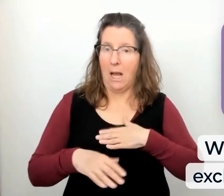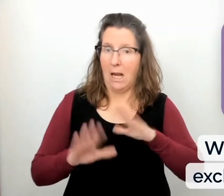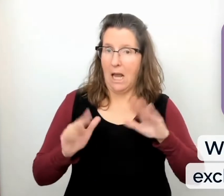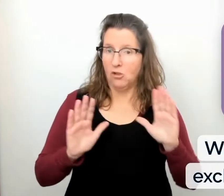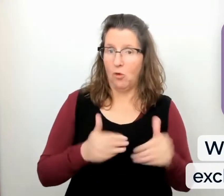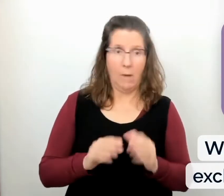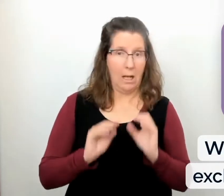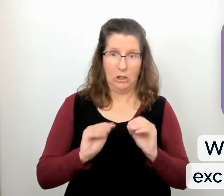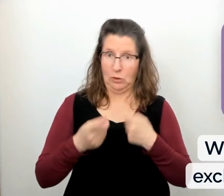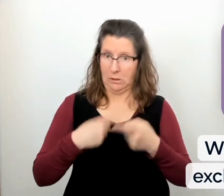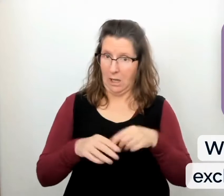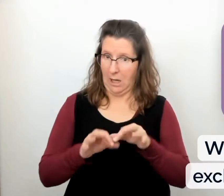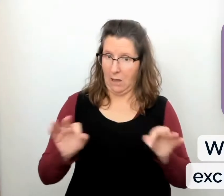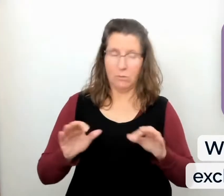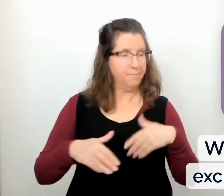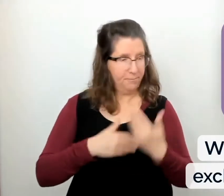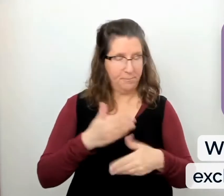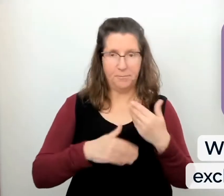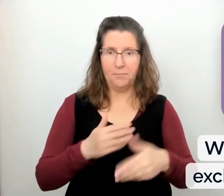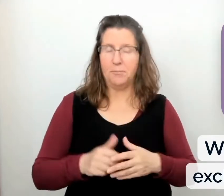When she came to my class, I taught using ASL.